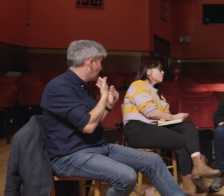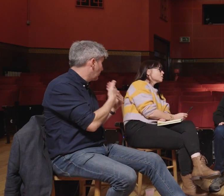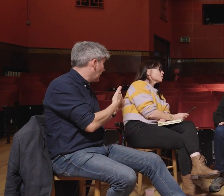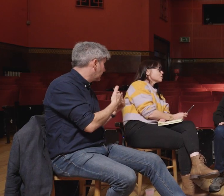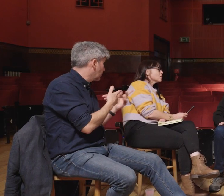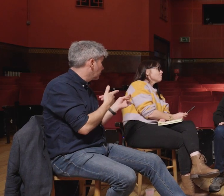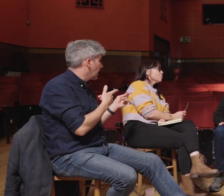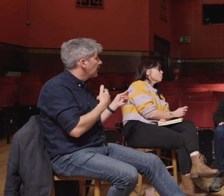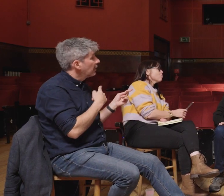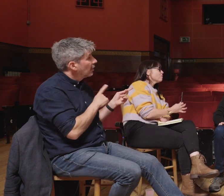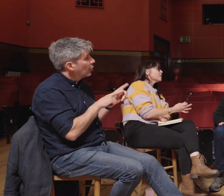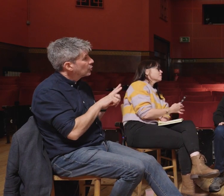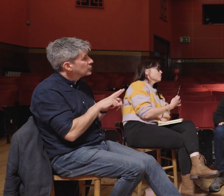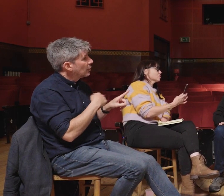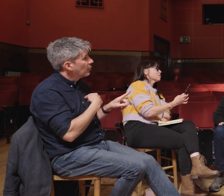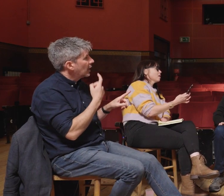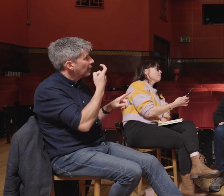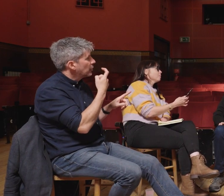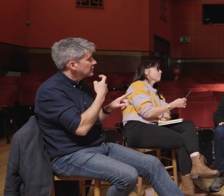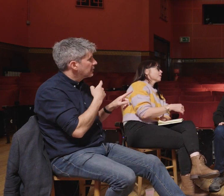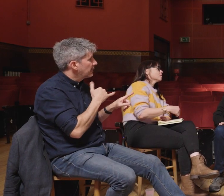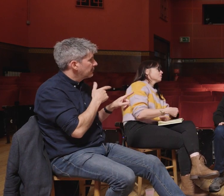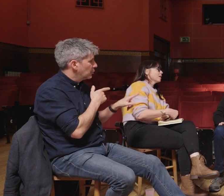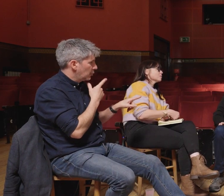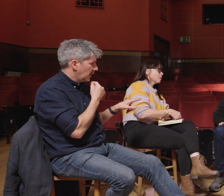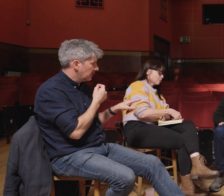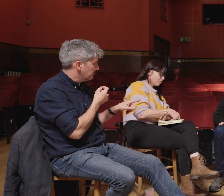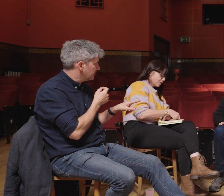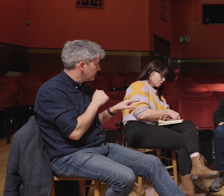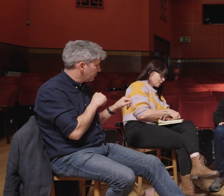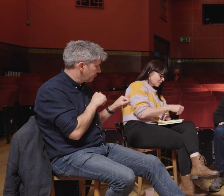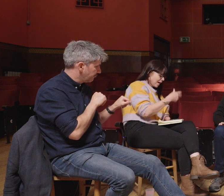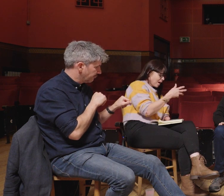And I wonder just if you can briefly, just as Maria suggests,